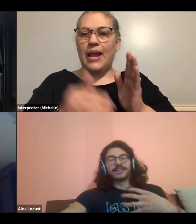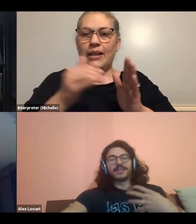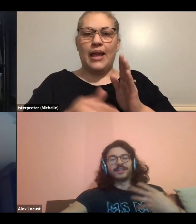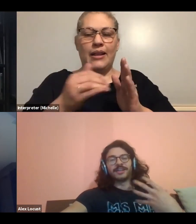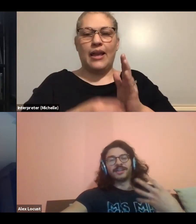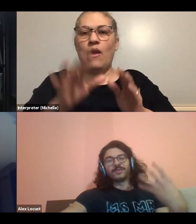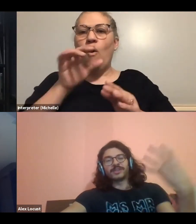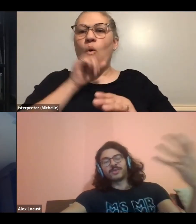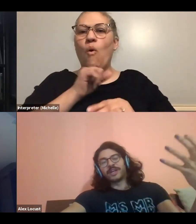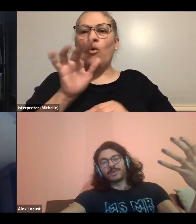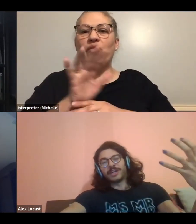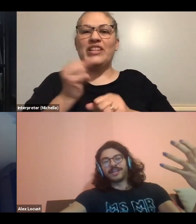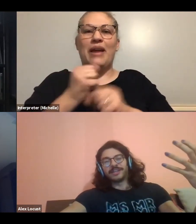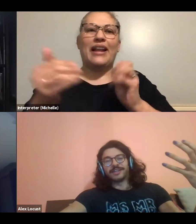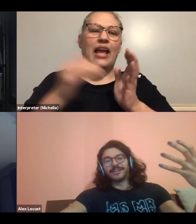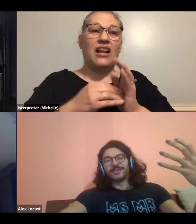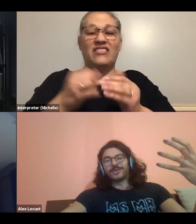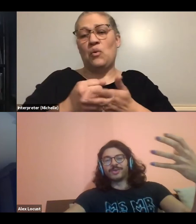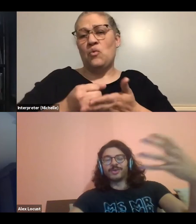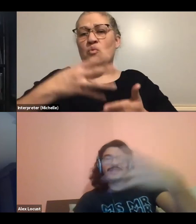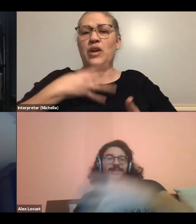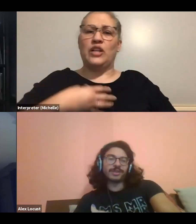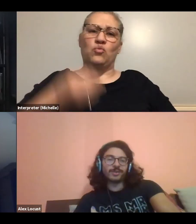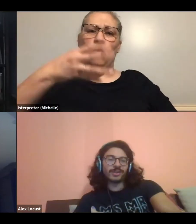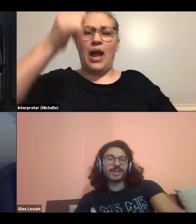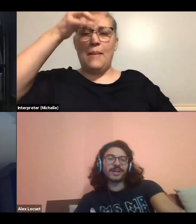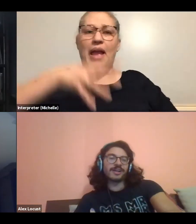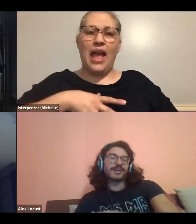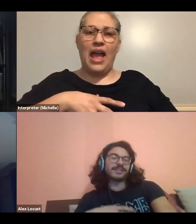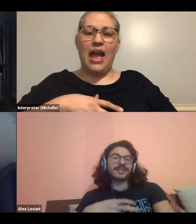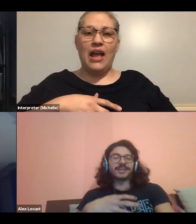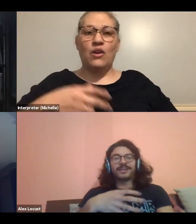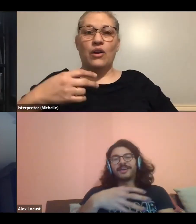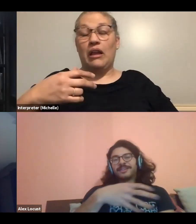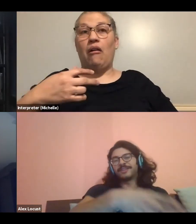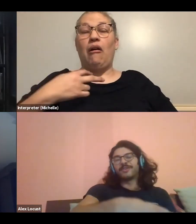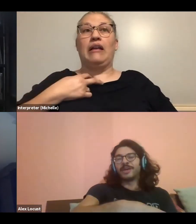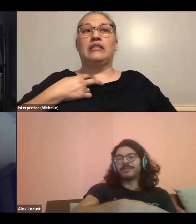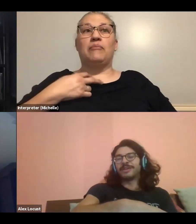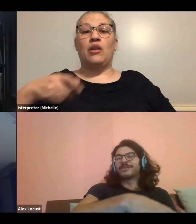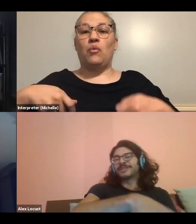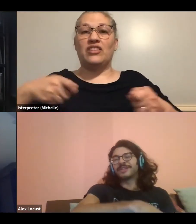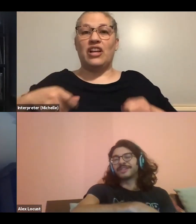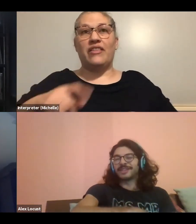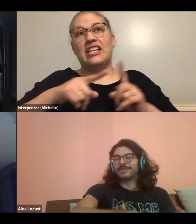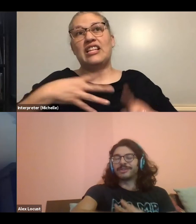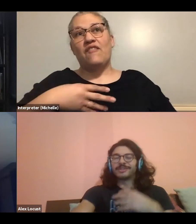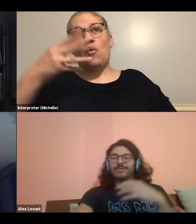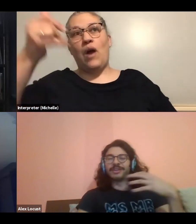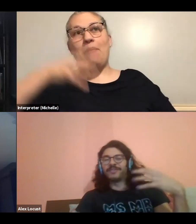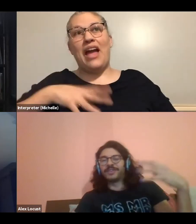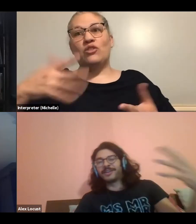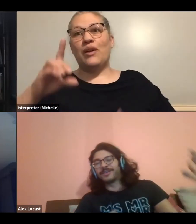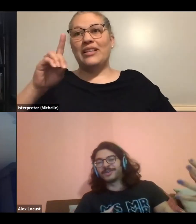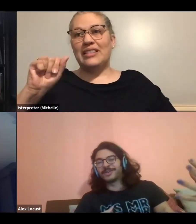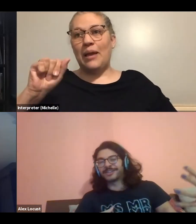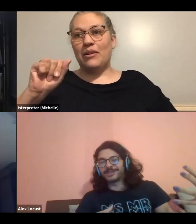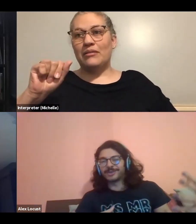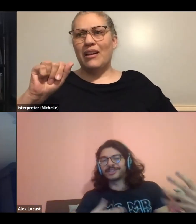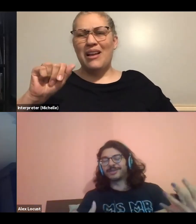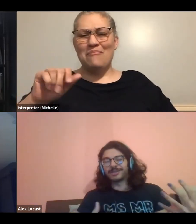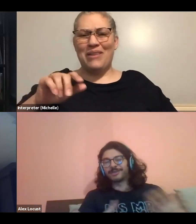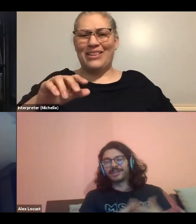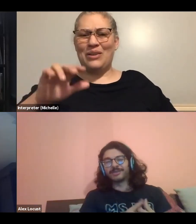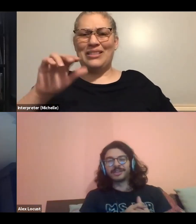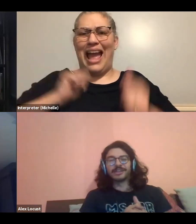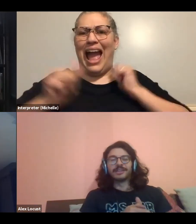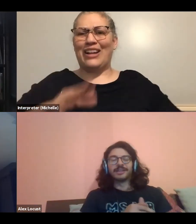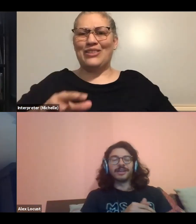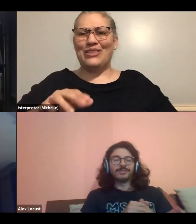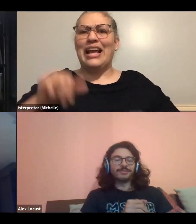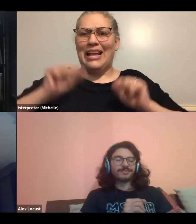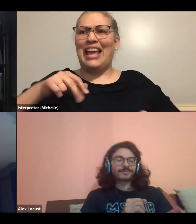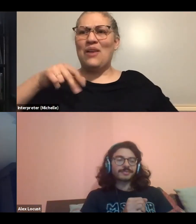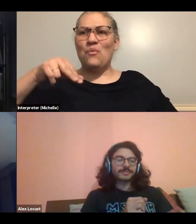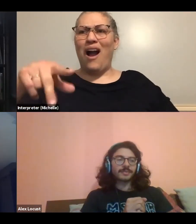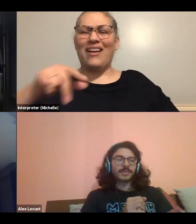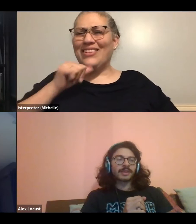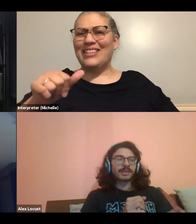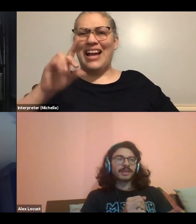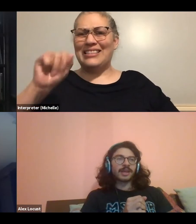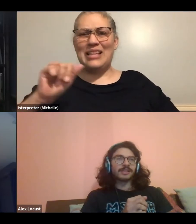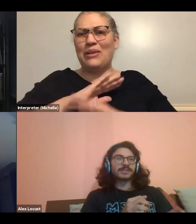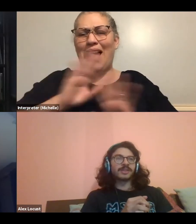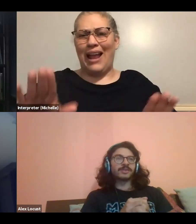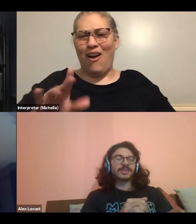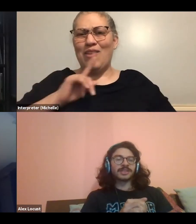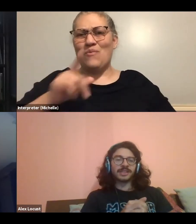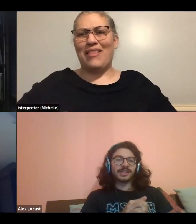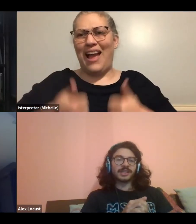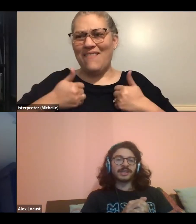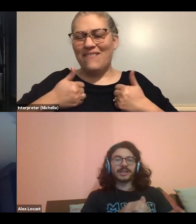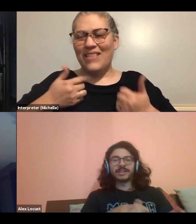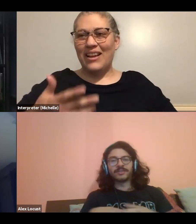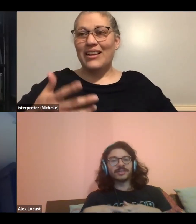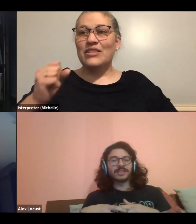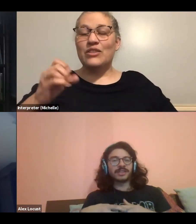Alex Locust: situation you know we're seeing the same story is told over and over if it's not a rich white man who ends up in a wheelchair it's like a different white man who was already disabled, but neither of those actors were disabled to begin with.